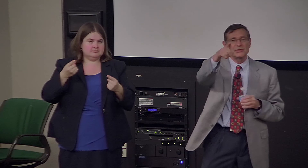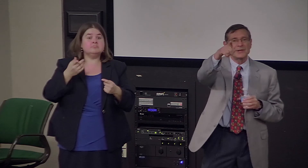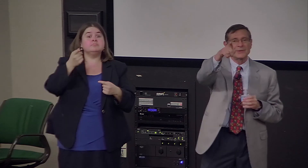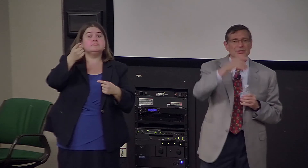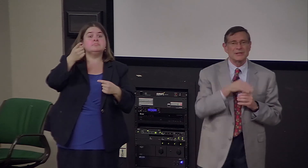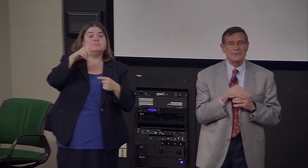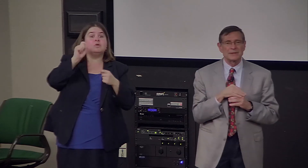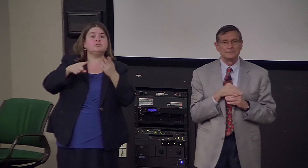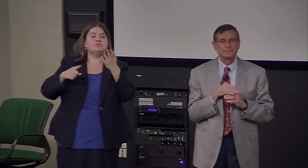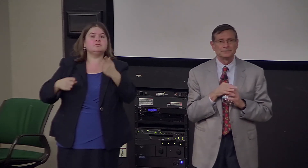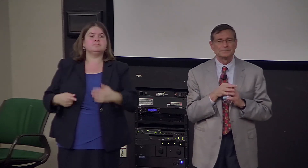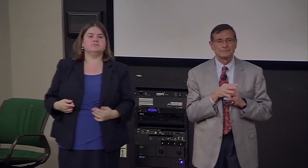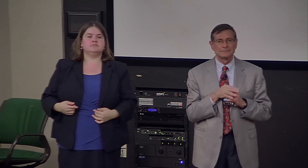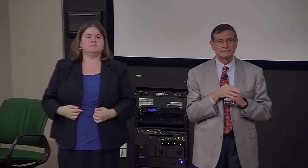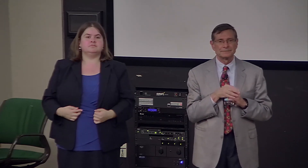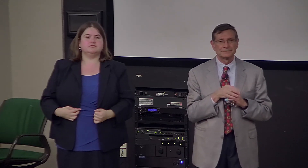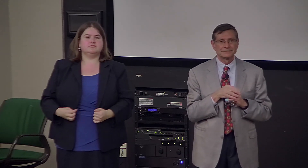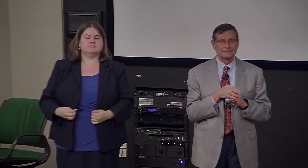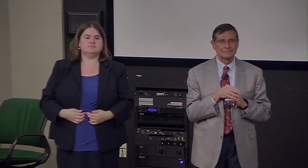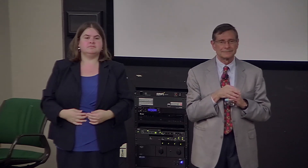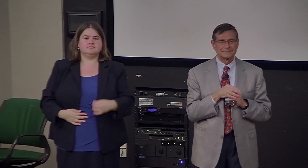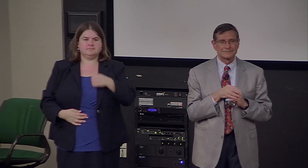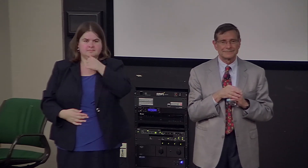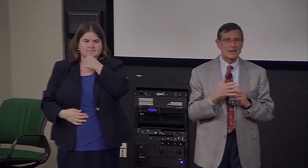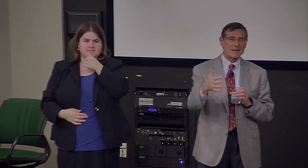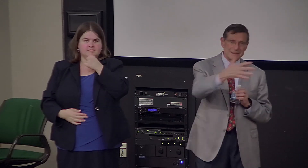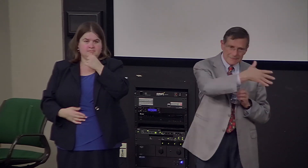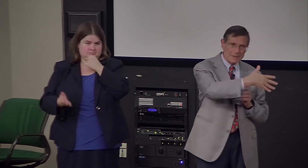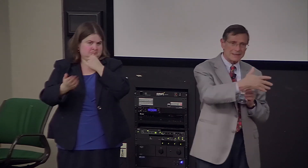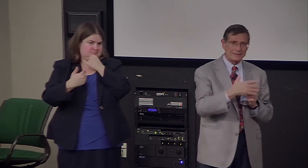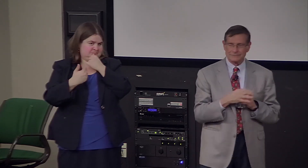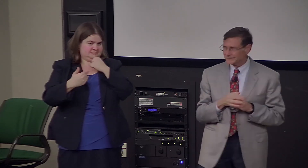Yes, you had a question? Come on down.